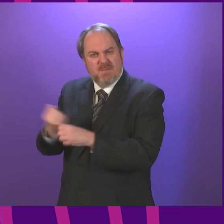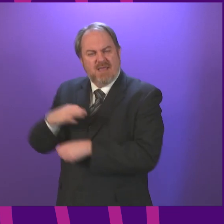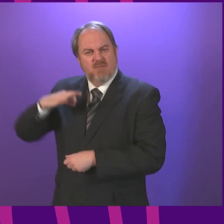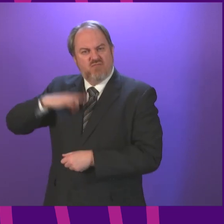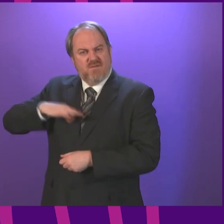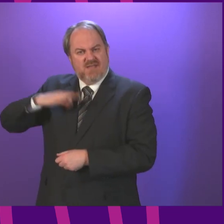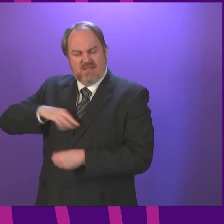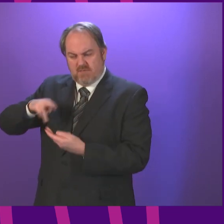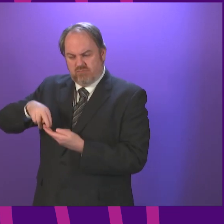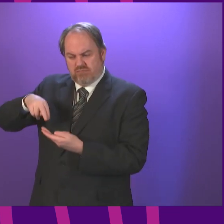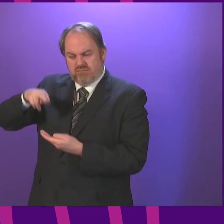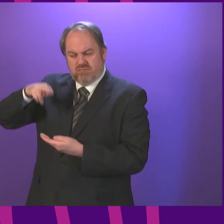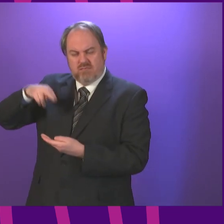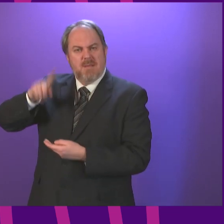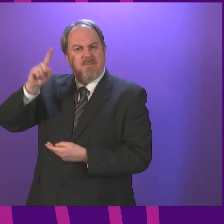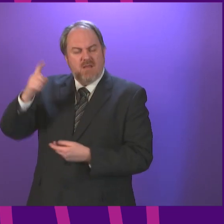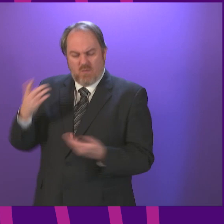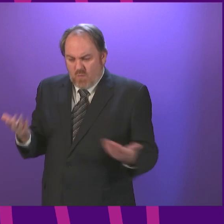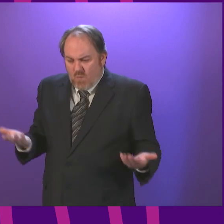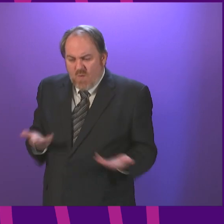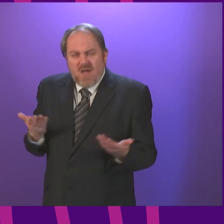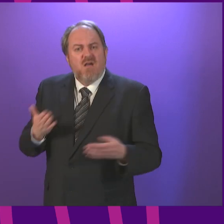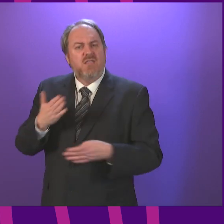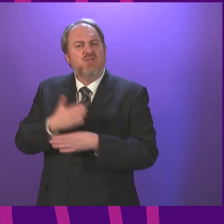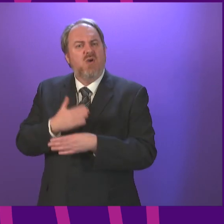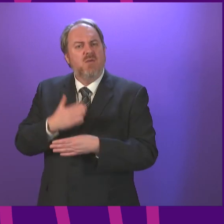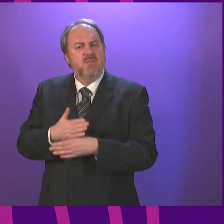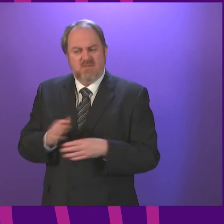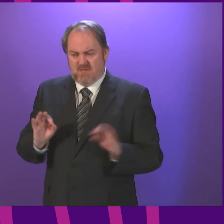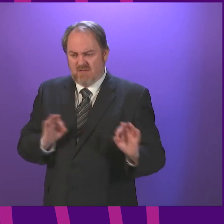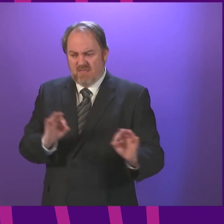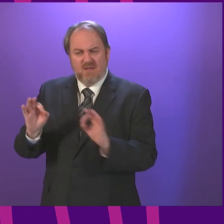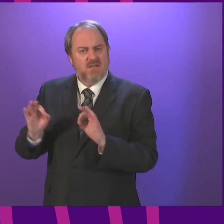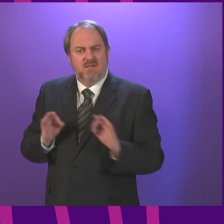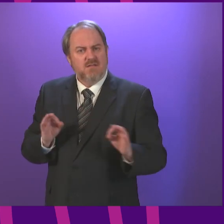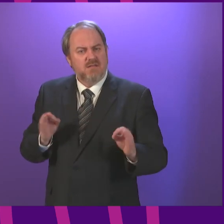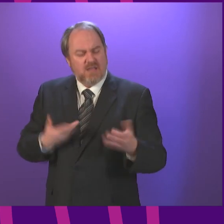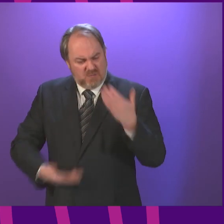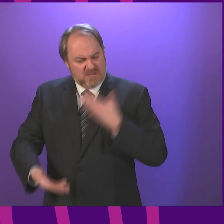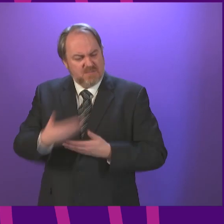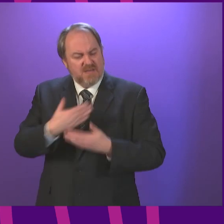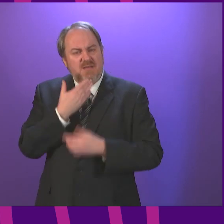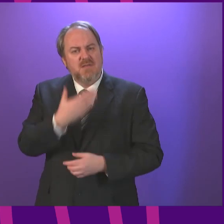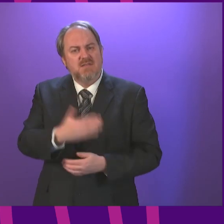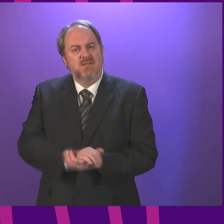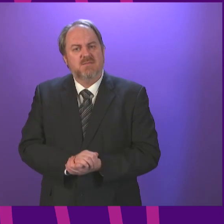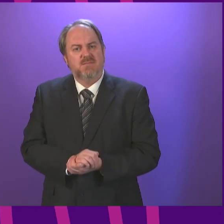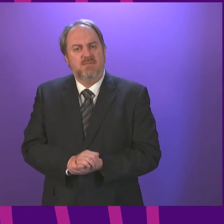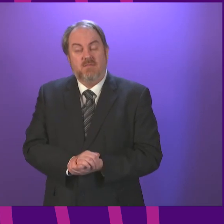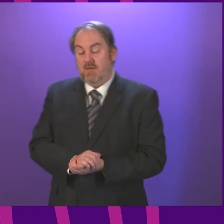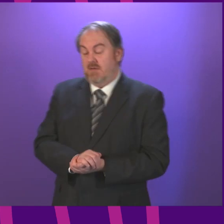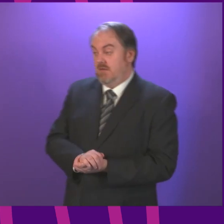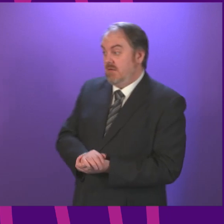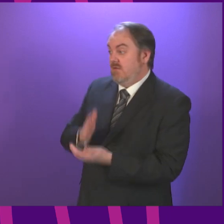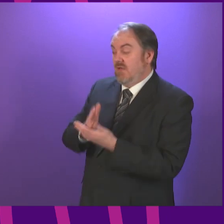to deliver the jobs that it promised? The First Minister: Those are choices that Governments have to